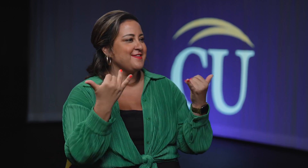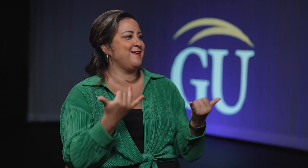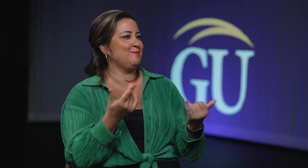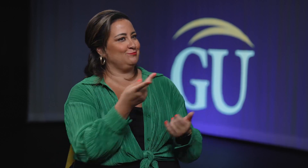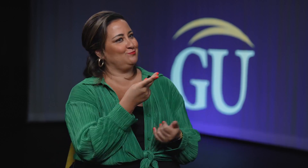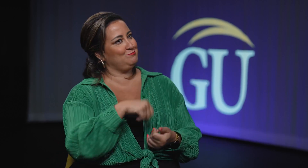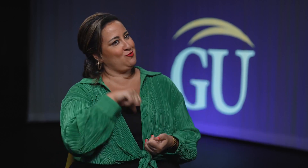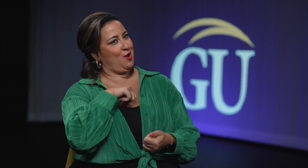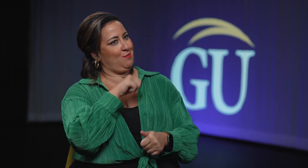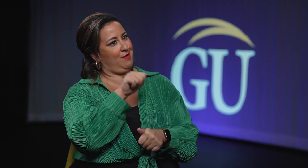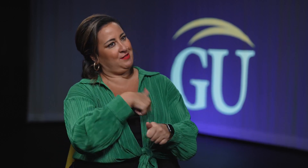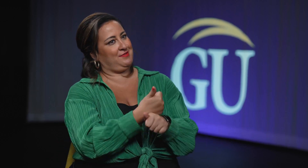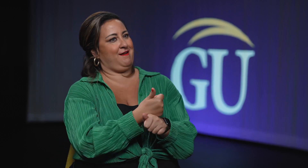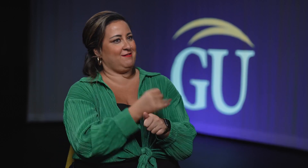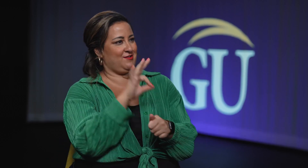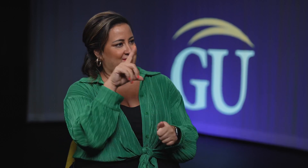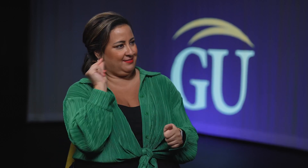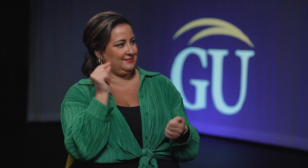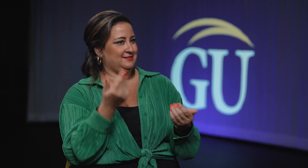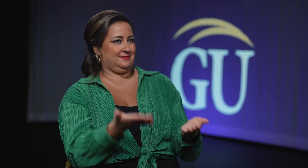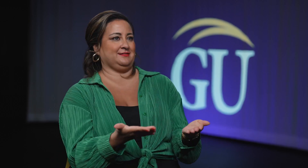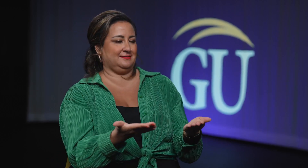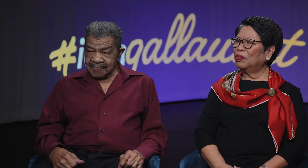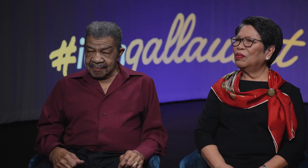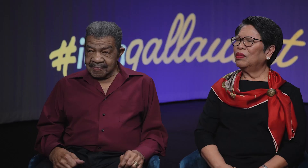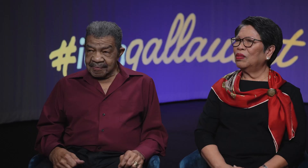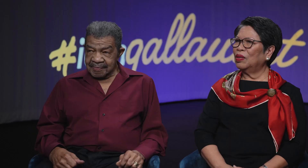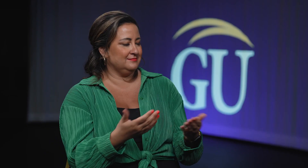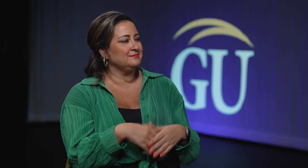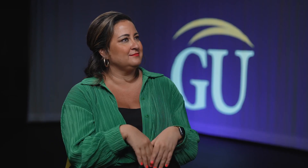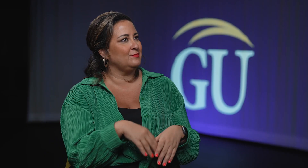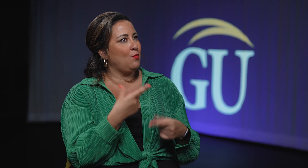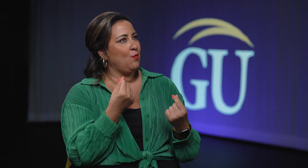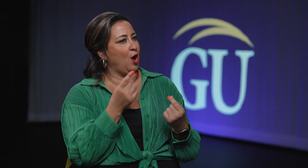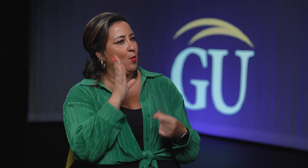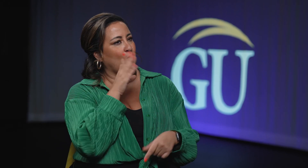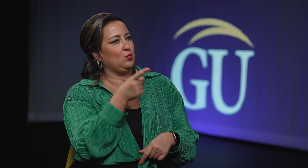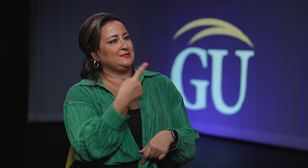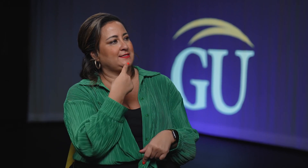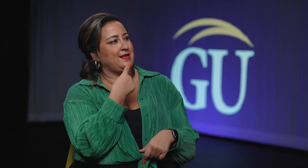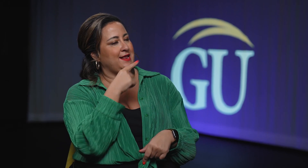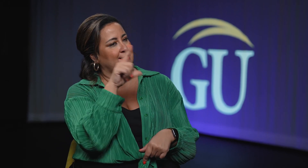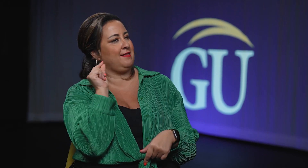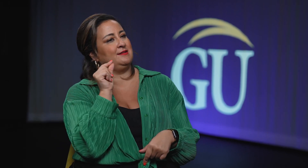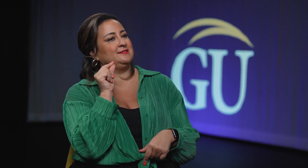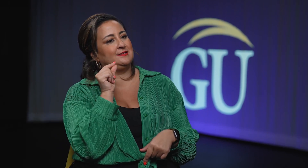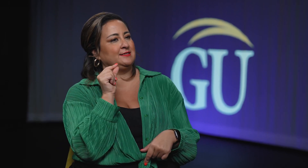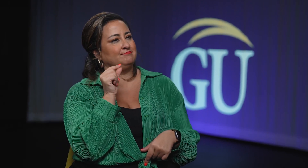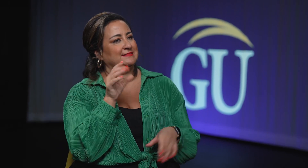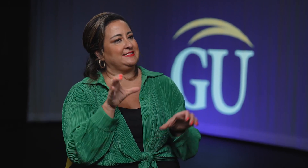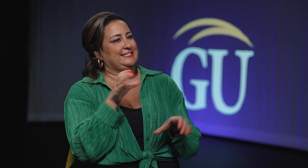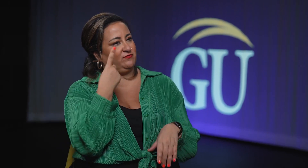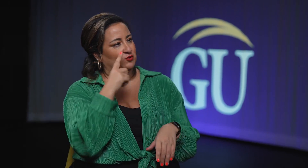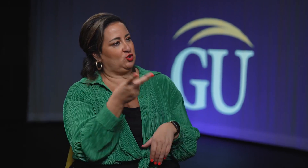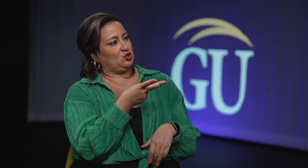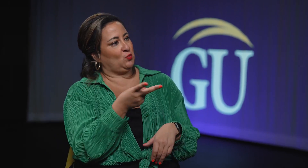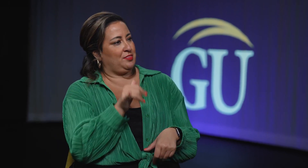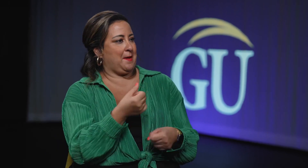Now, you're proud alumni of Gallaudet. What would you say Gallaudet did for you